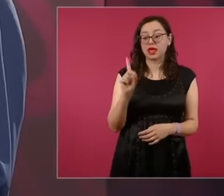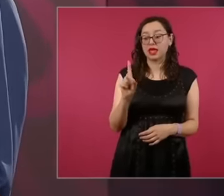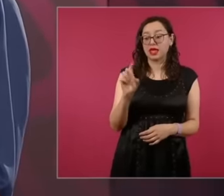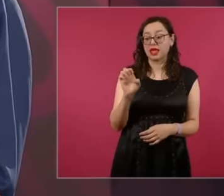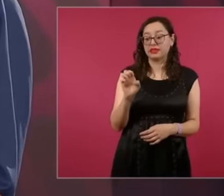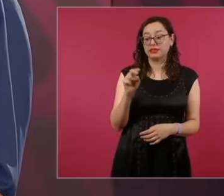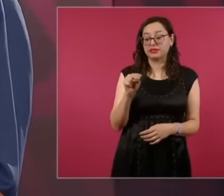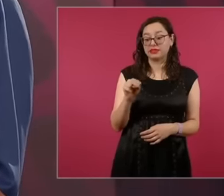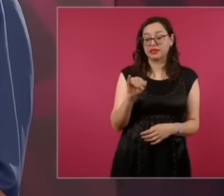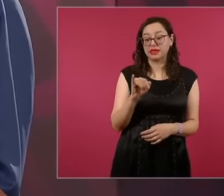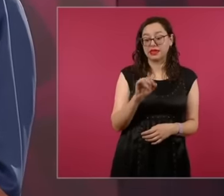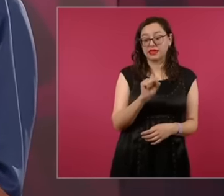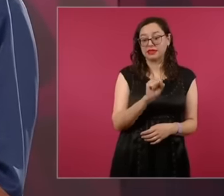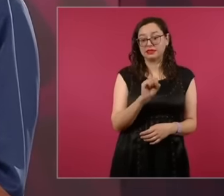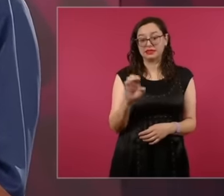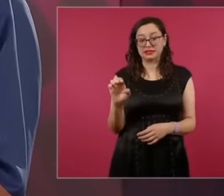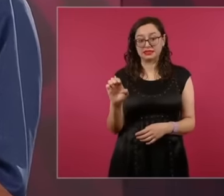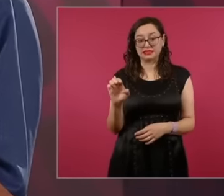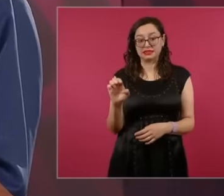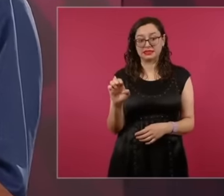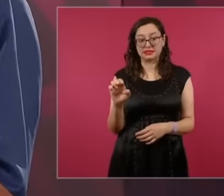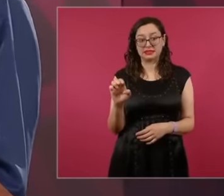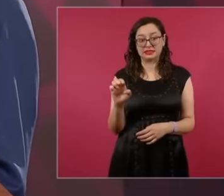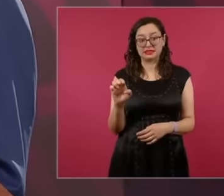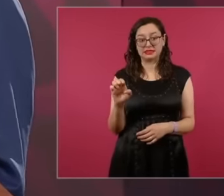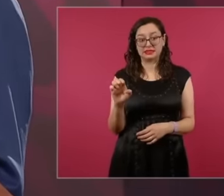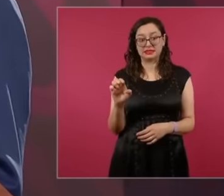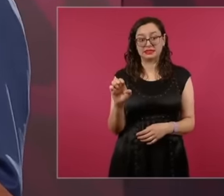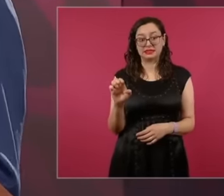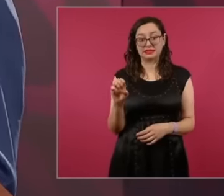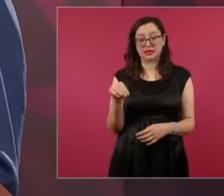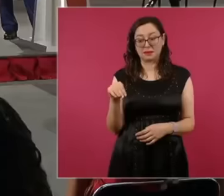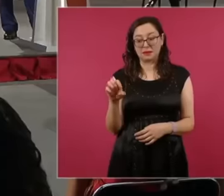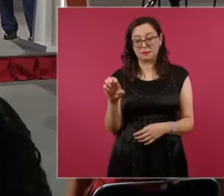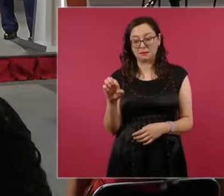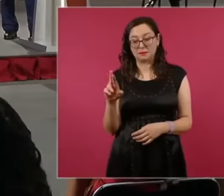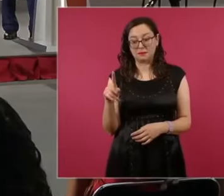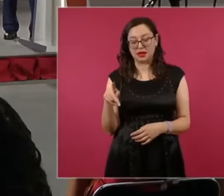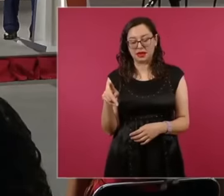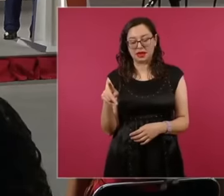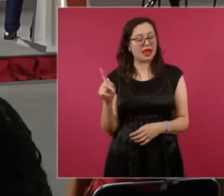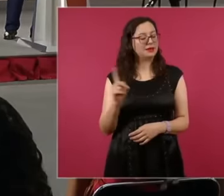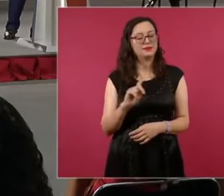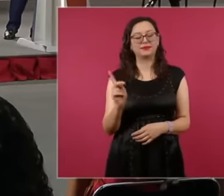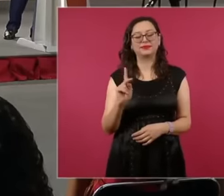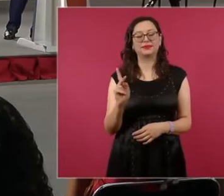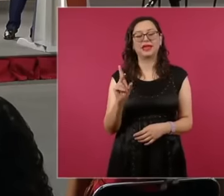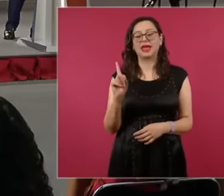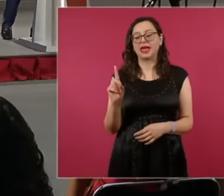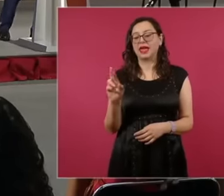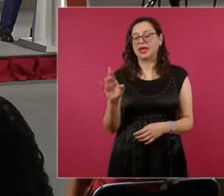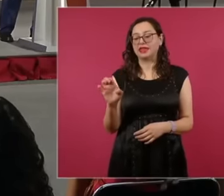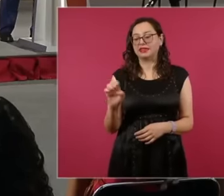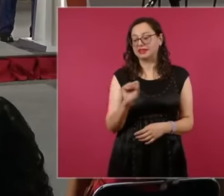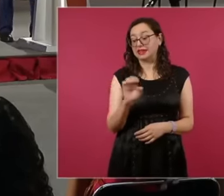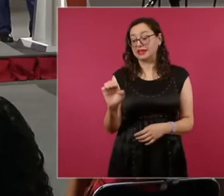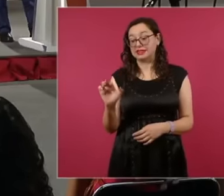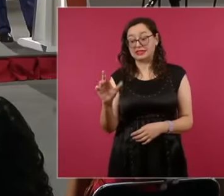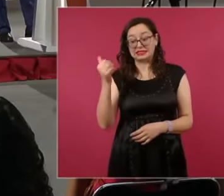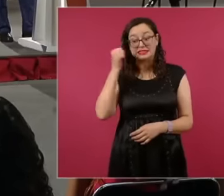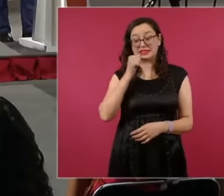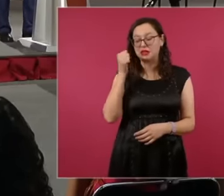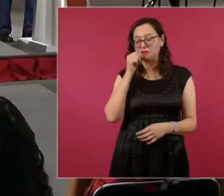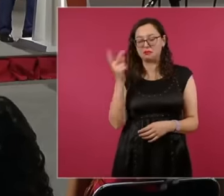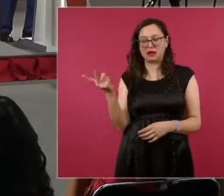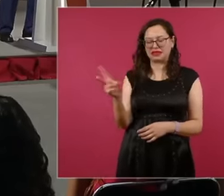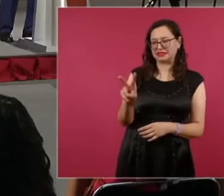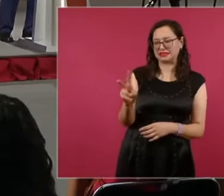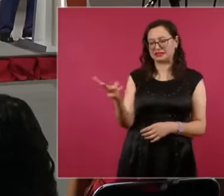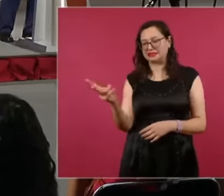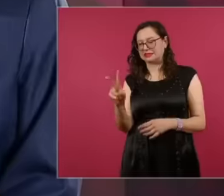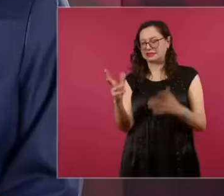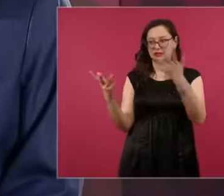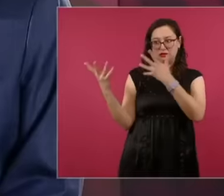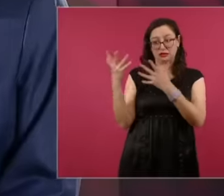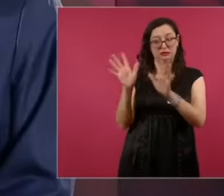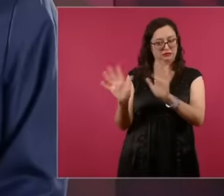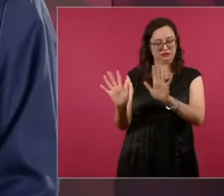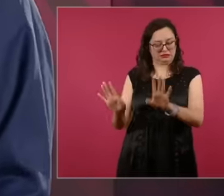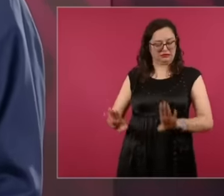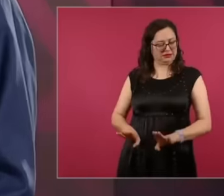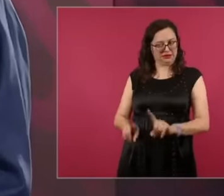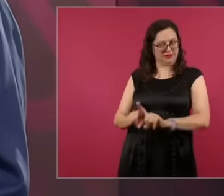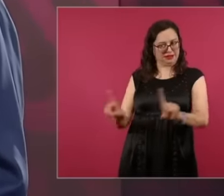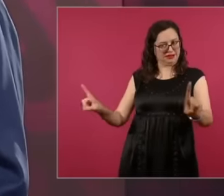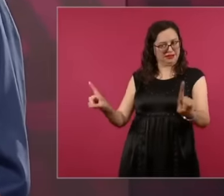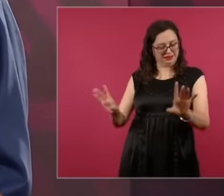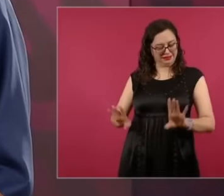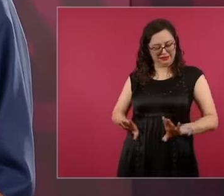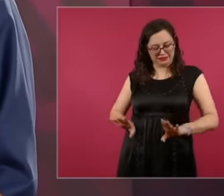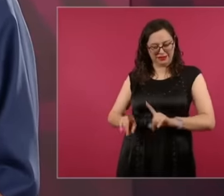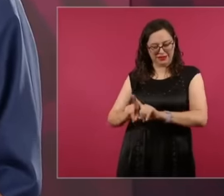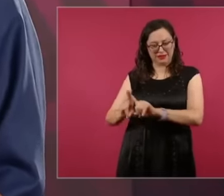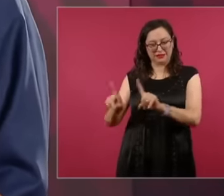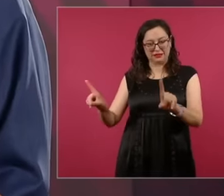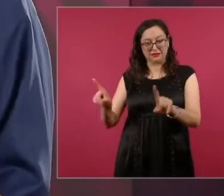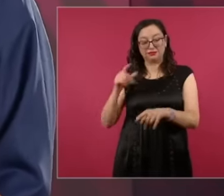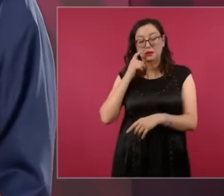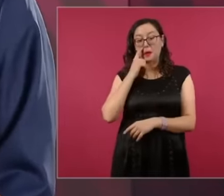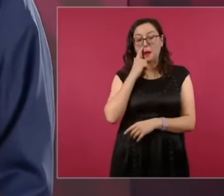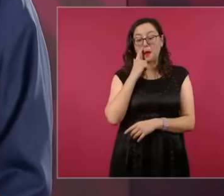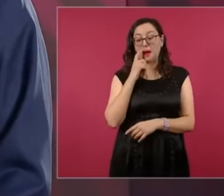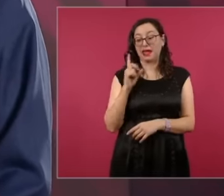Merker 13 it has always been difficult for me but there is a difference this Mrs. Dresser